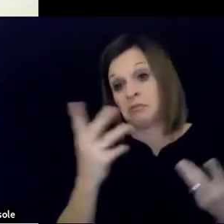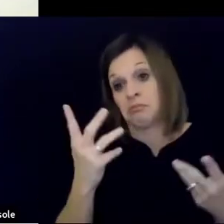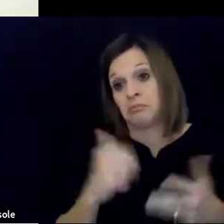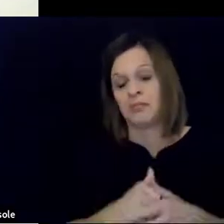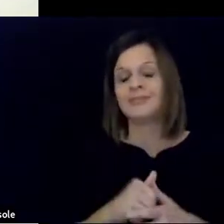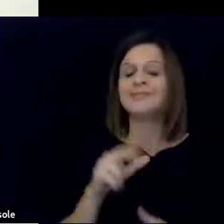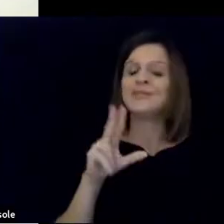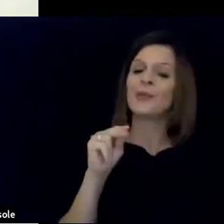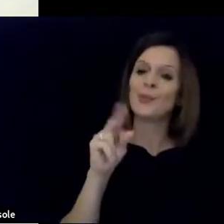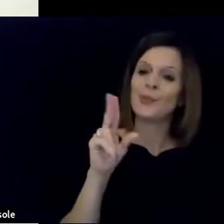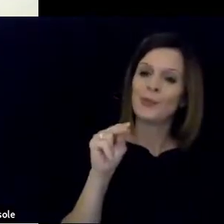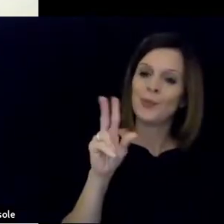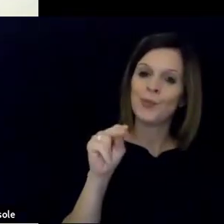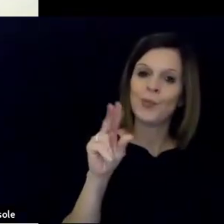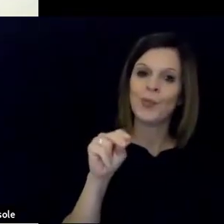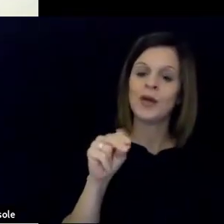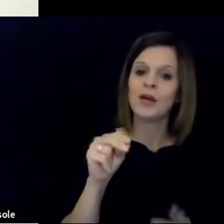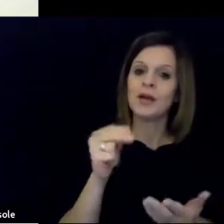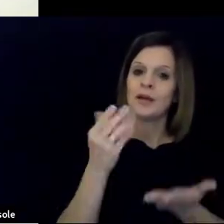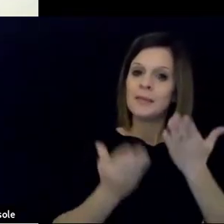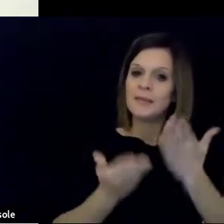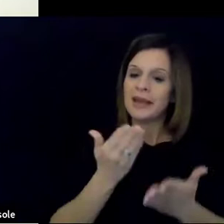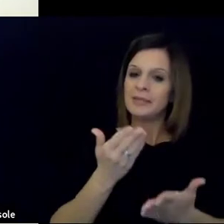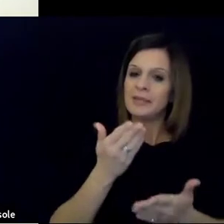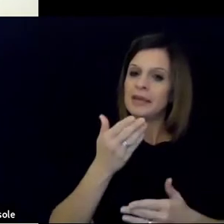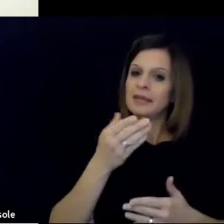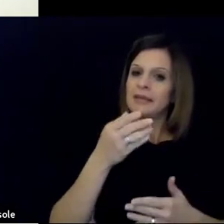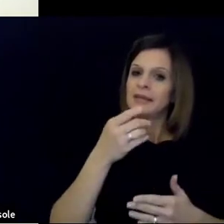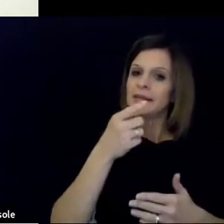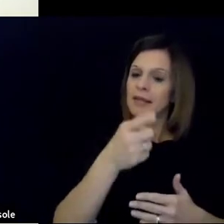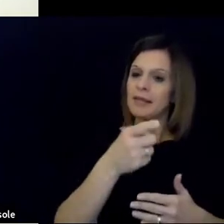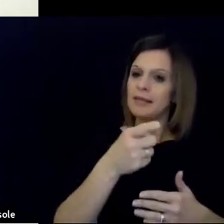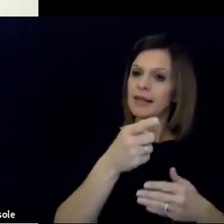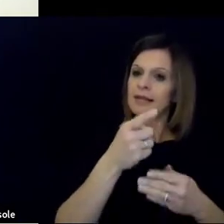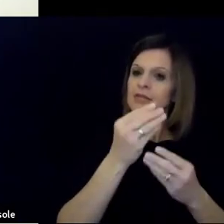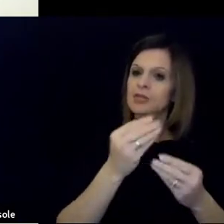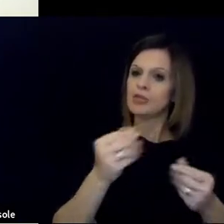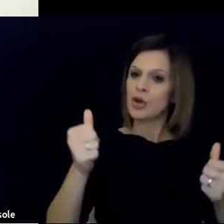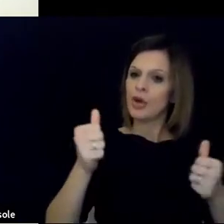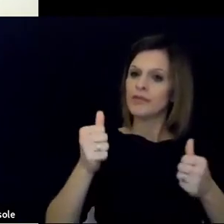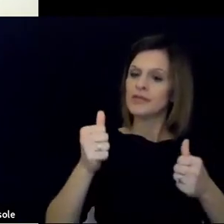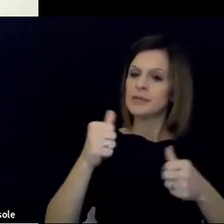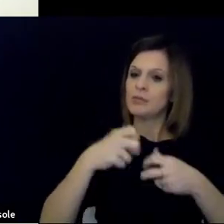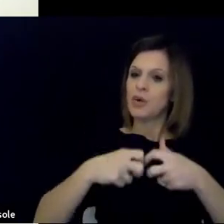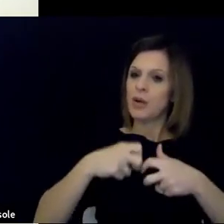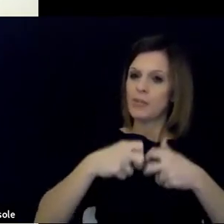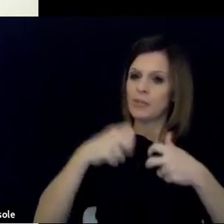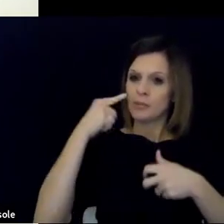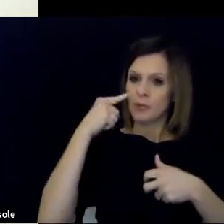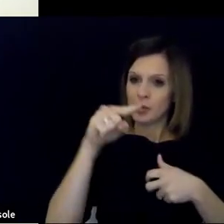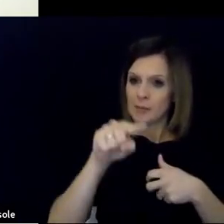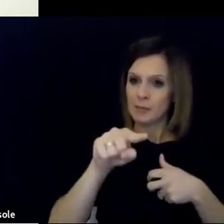No, maybe this solves a problem for them. And one of the things that you may or may not know